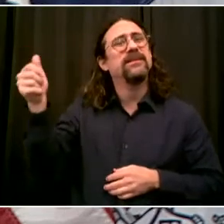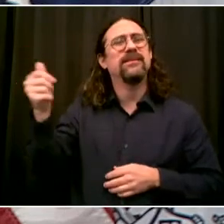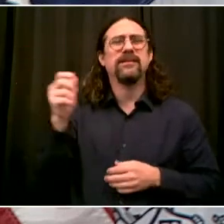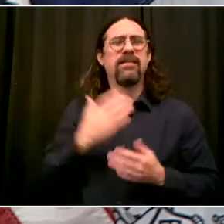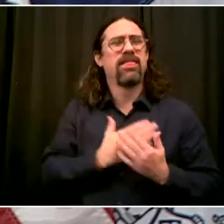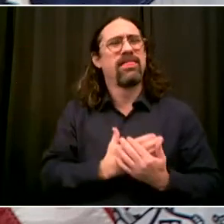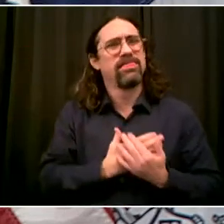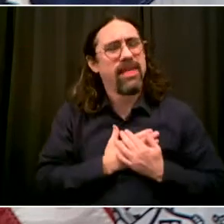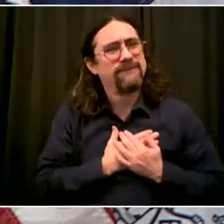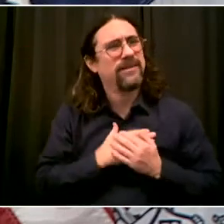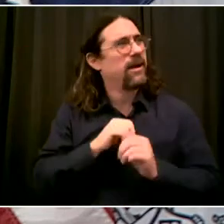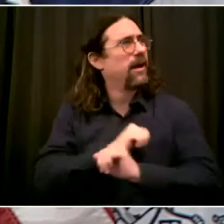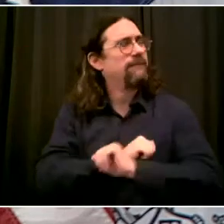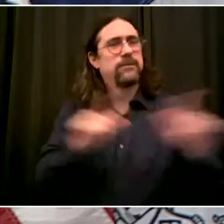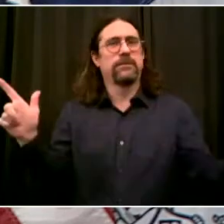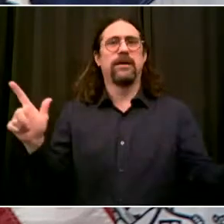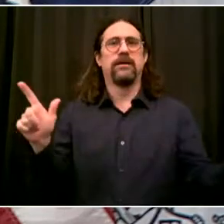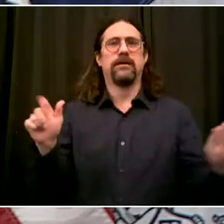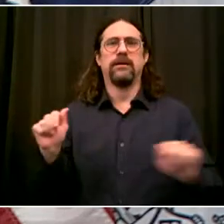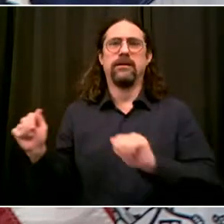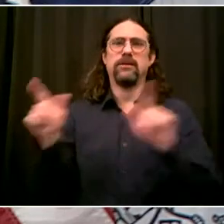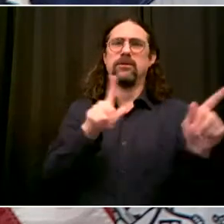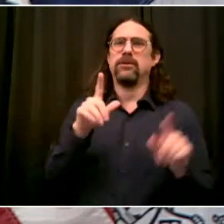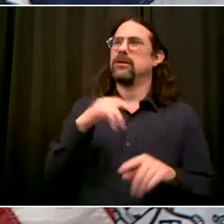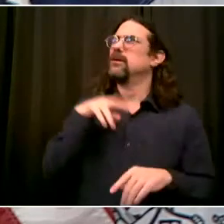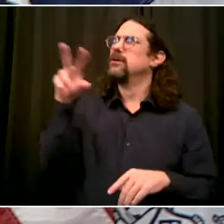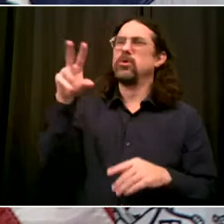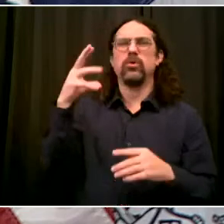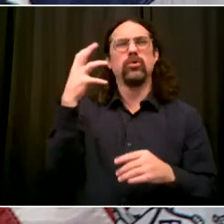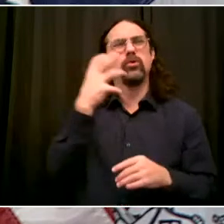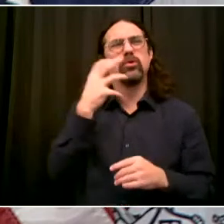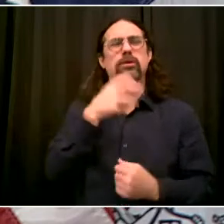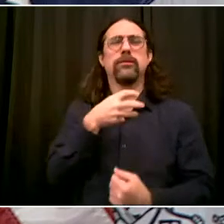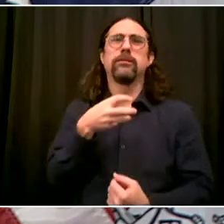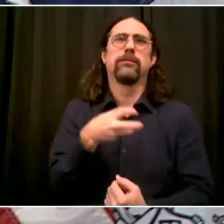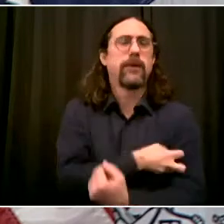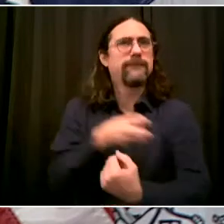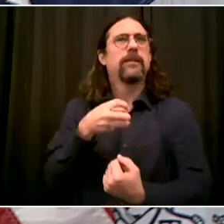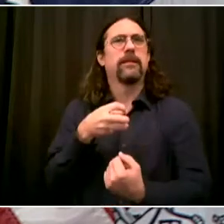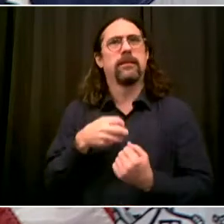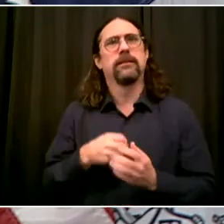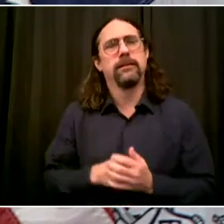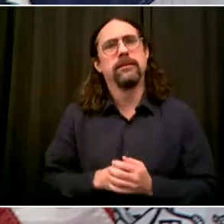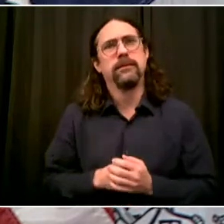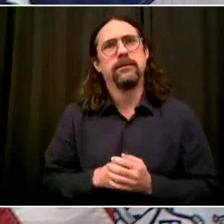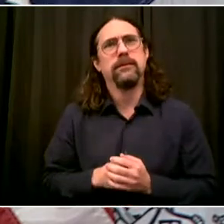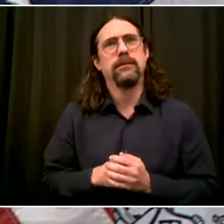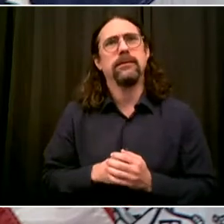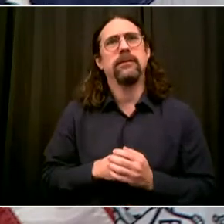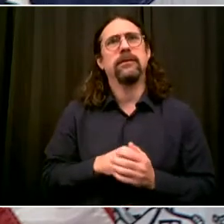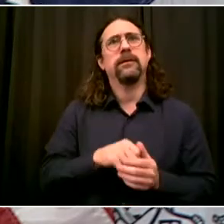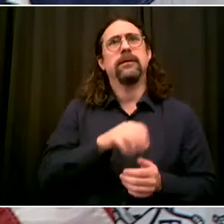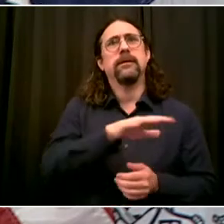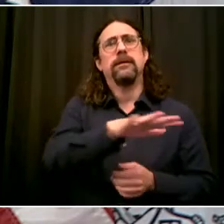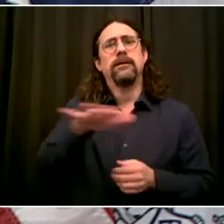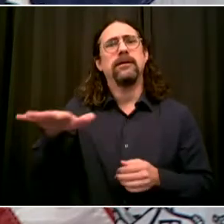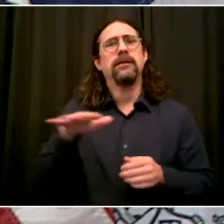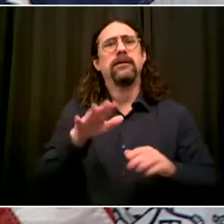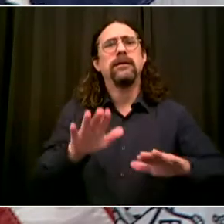COLOR, HE WOULD SAY TOTO THEM, YOU KNOW YOU CAN BE MAYOR. HE HAD BECOME MAYOR.